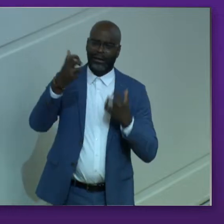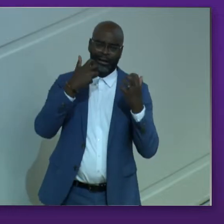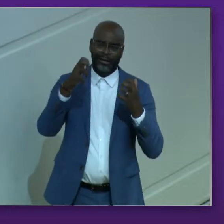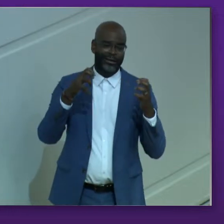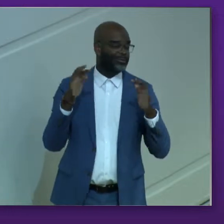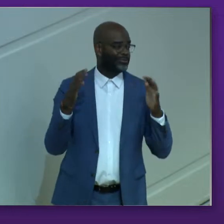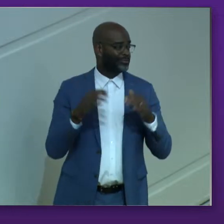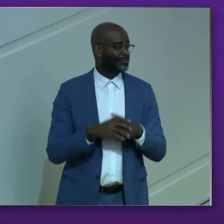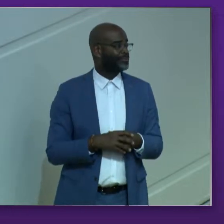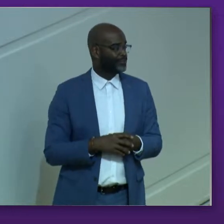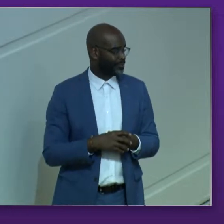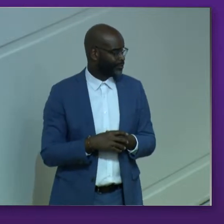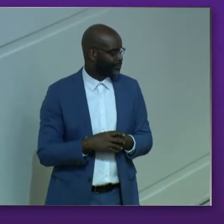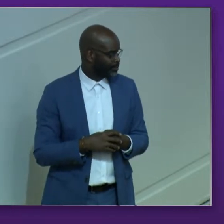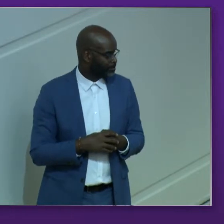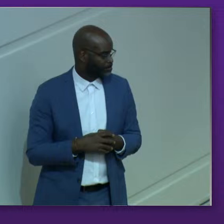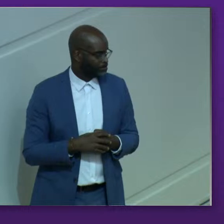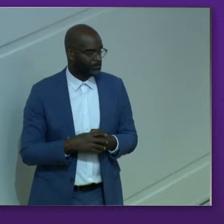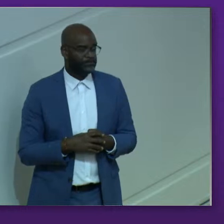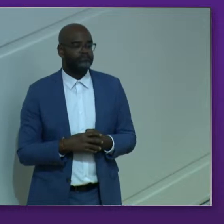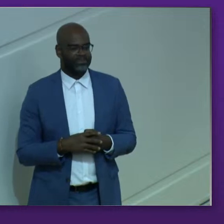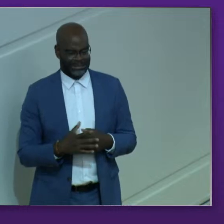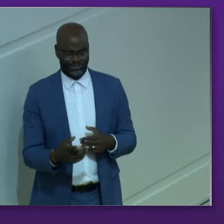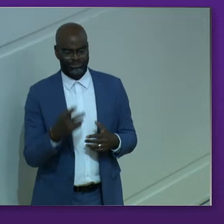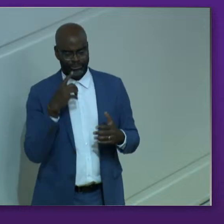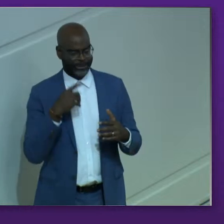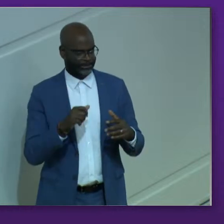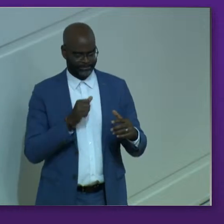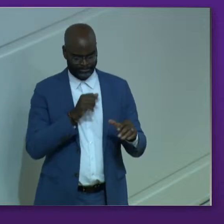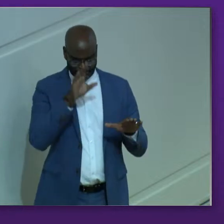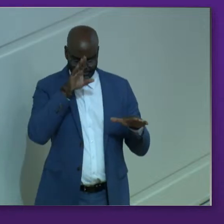[LISTING NAMES] HAS